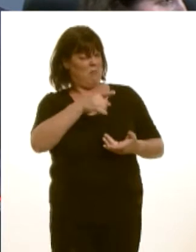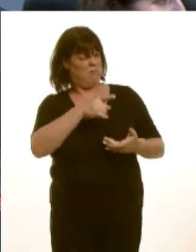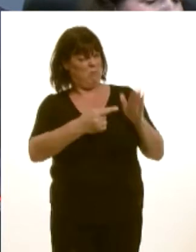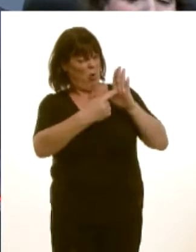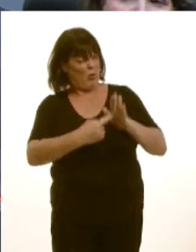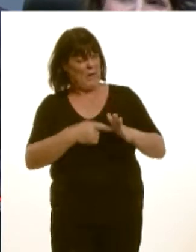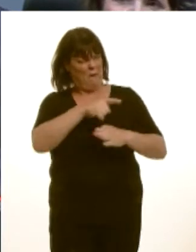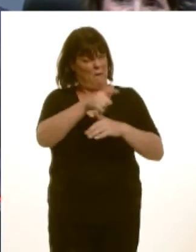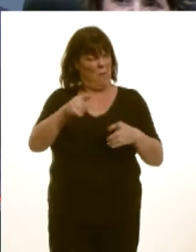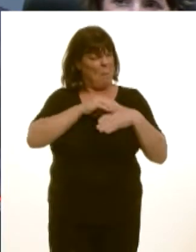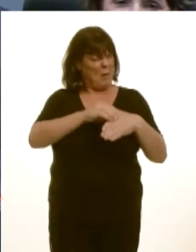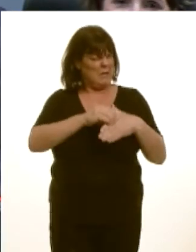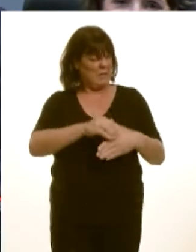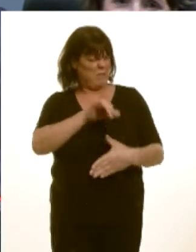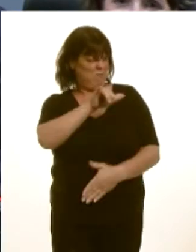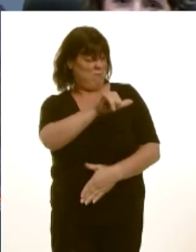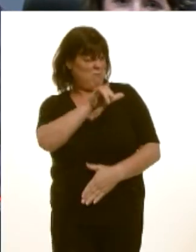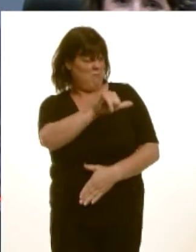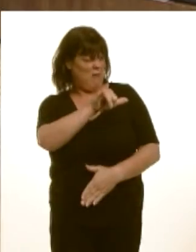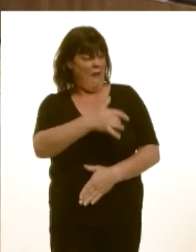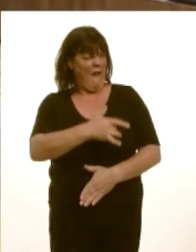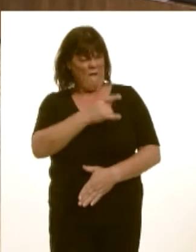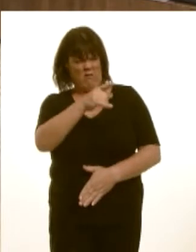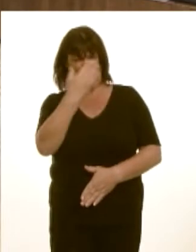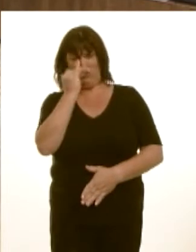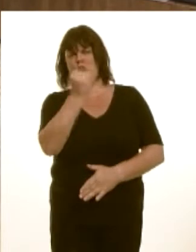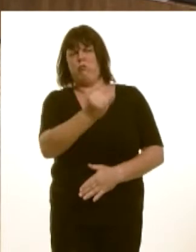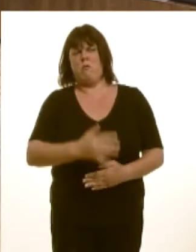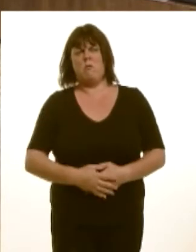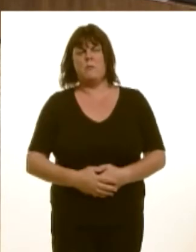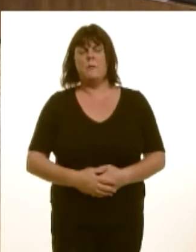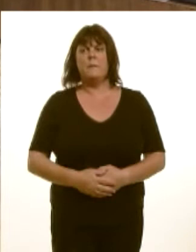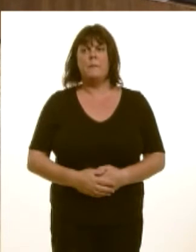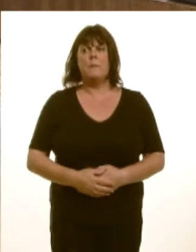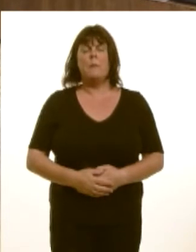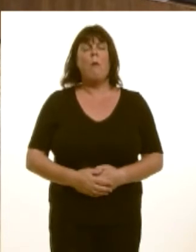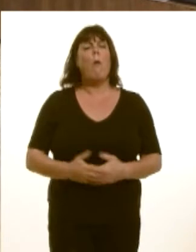It says that the priorities are all wrong. Carwyn Jones: He is generous in his praise; I accept that.